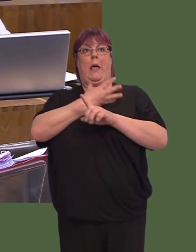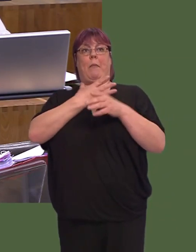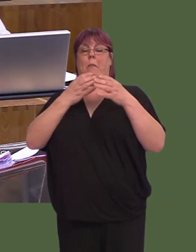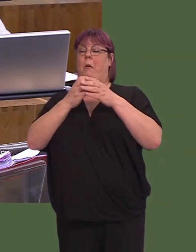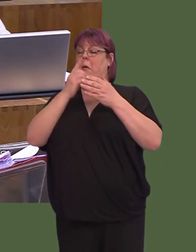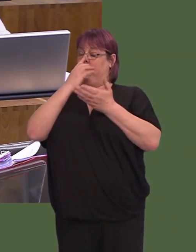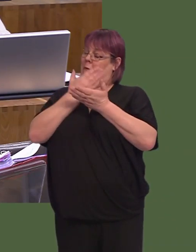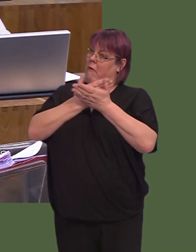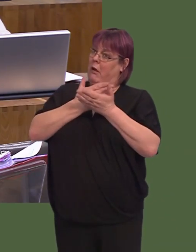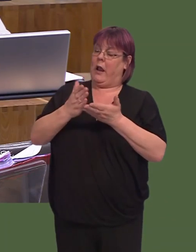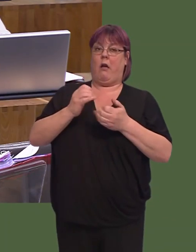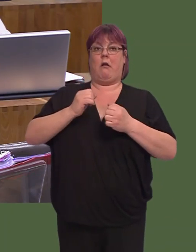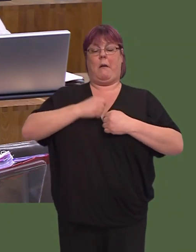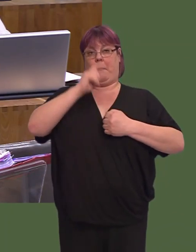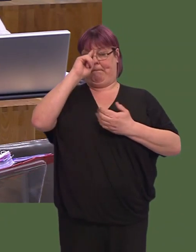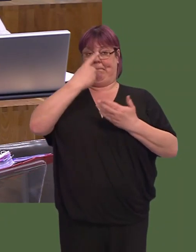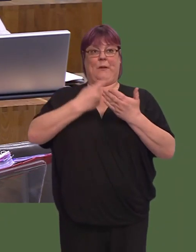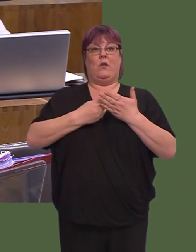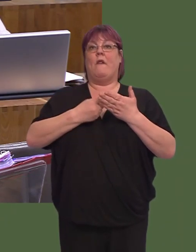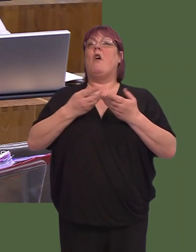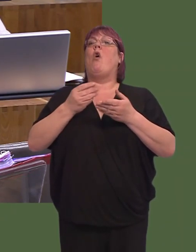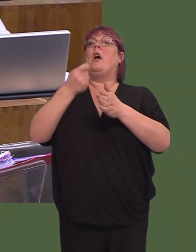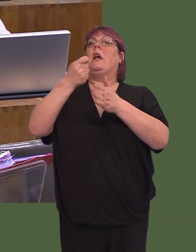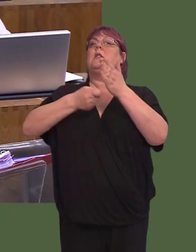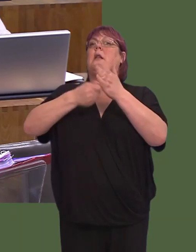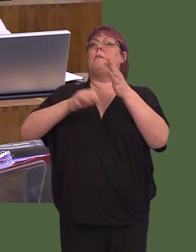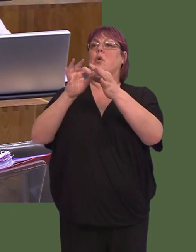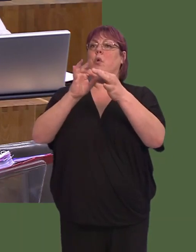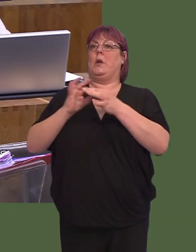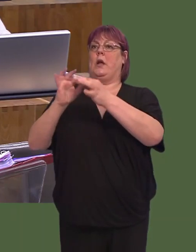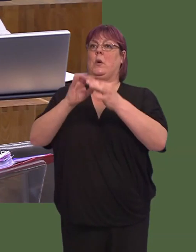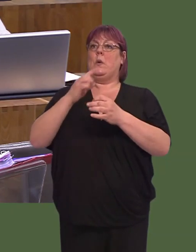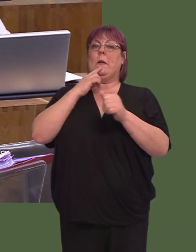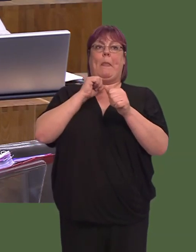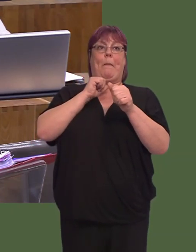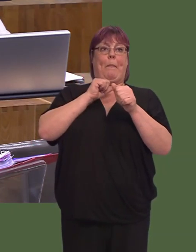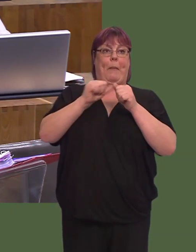We have made it explicit that it's in Wales's best interest to remain inside the customs